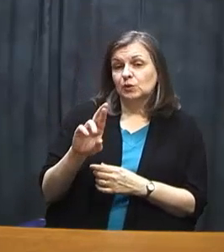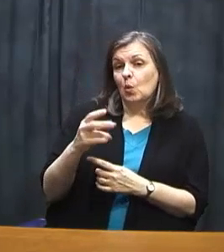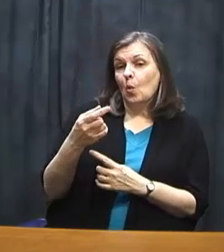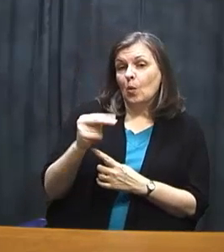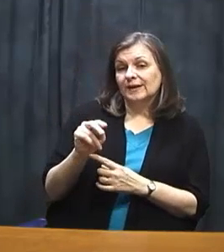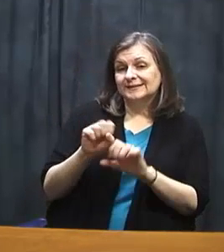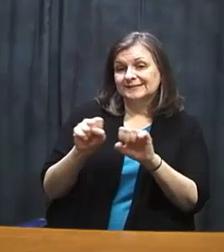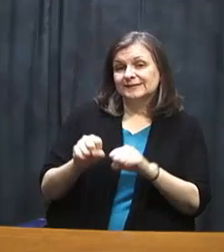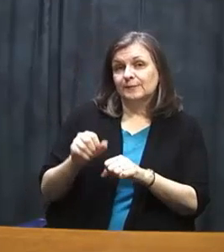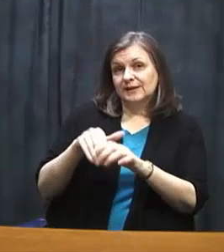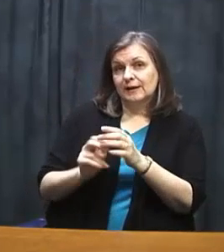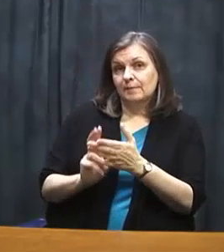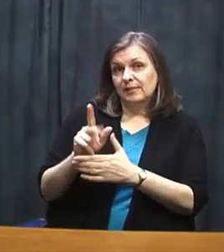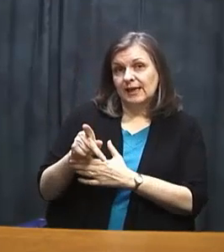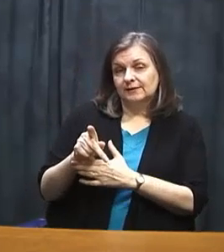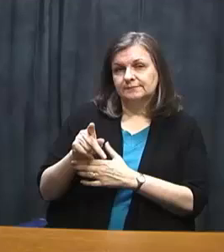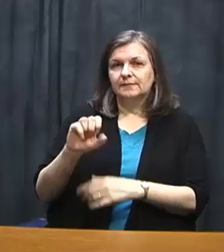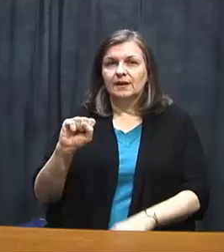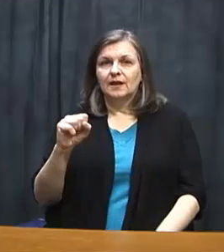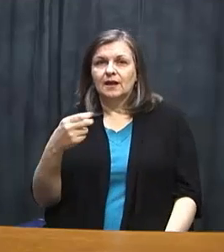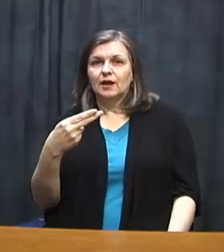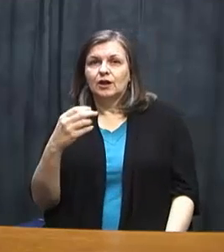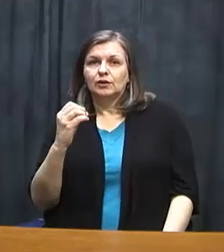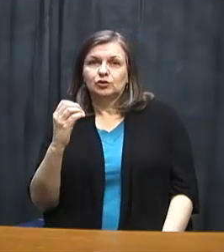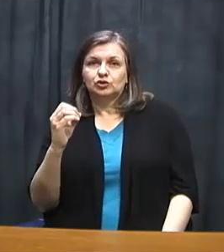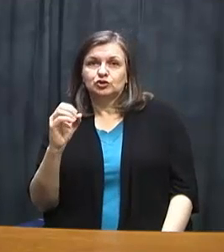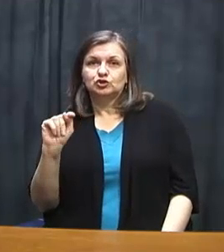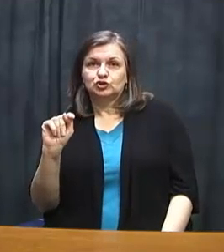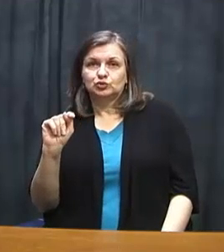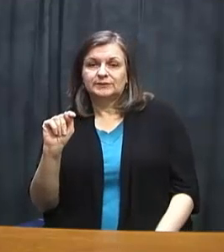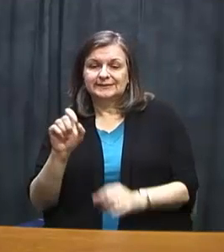so when we look at a shoot system